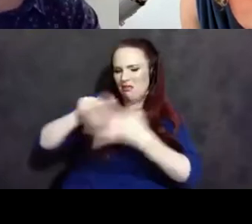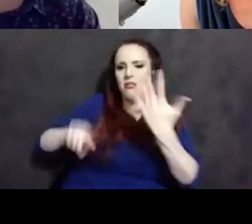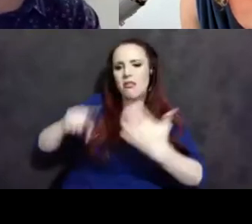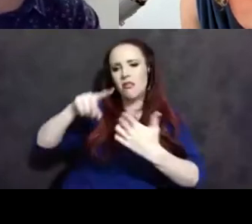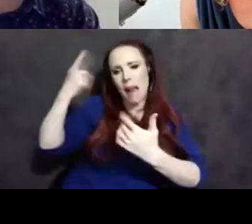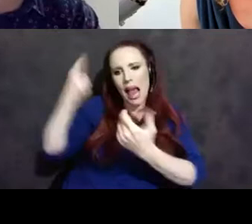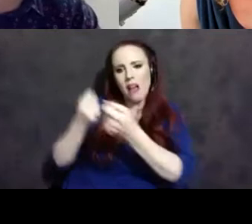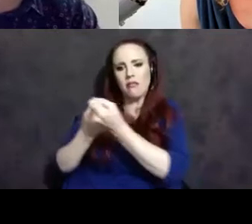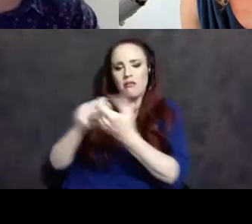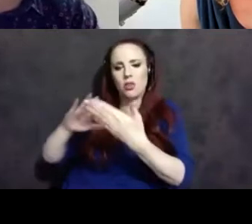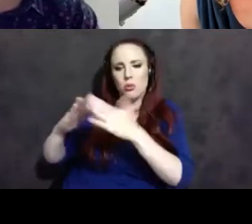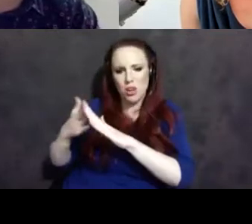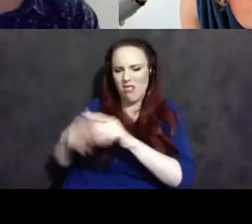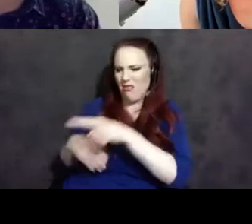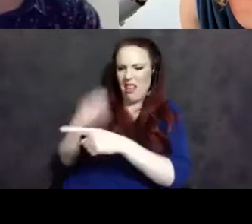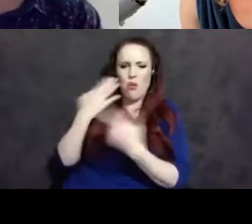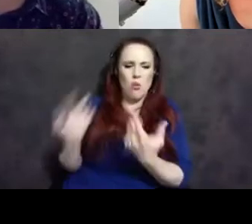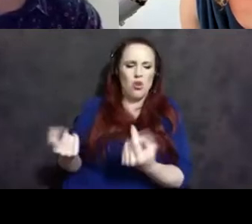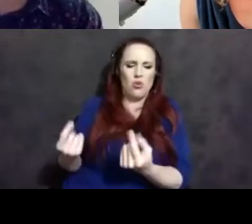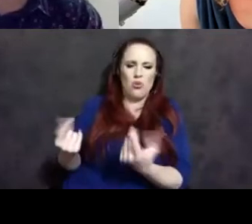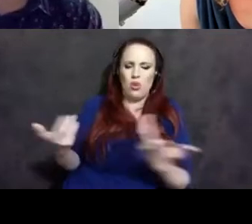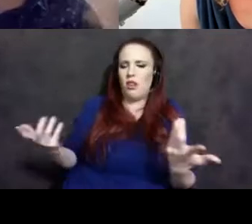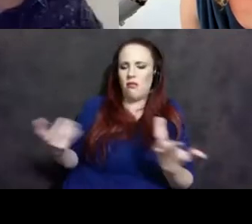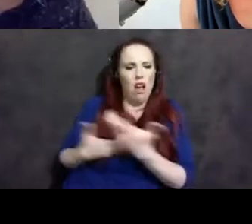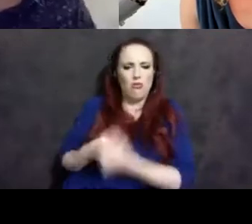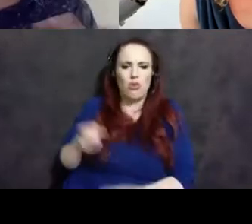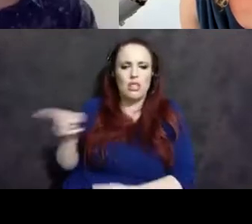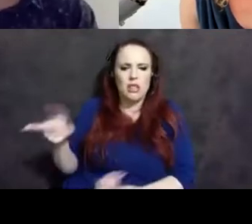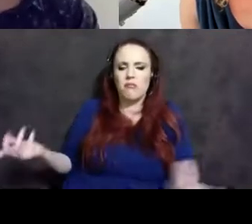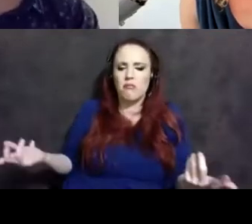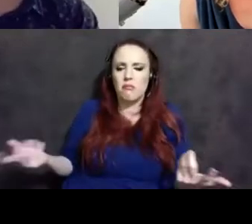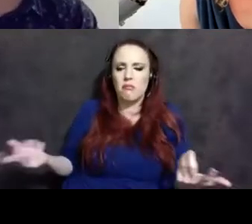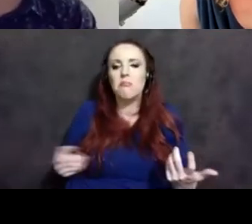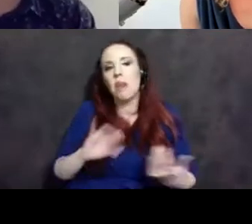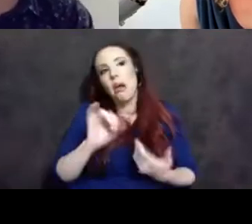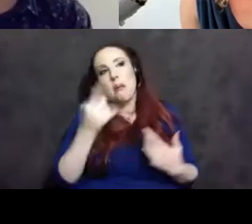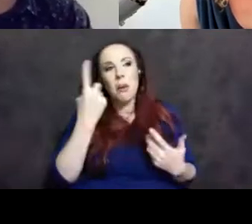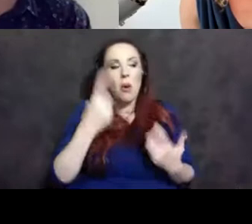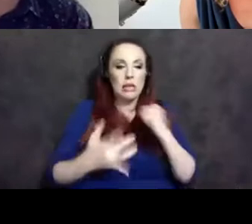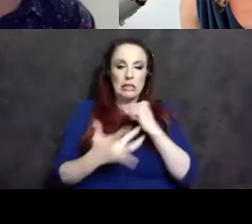And I think the problem I can see in the tech industry, like, I work in the tech industry for 15 years.